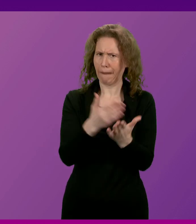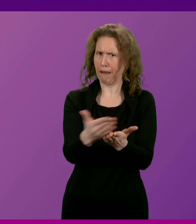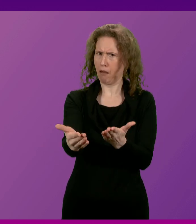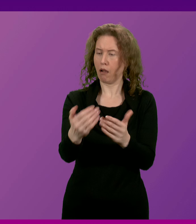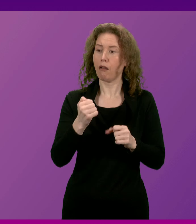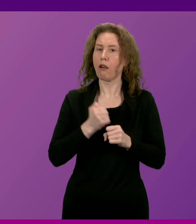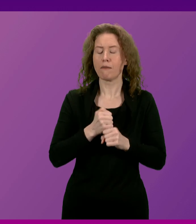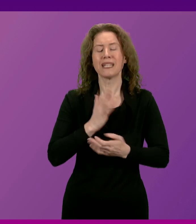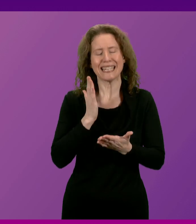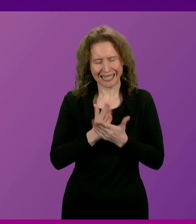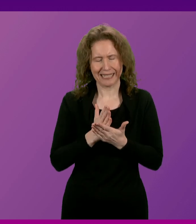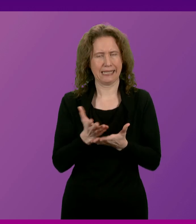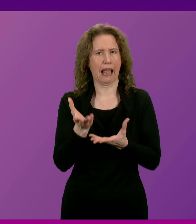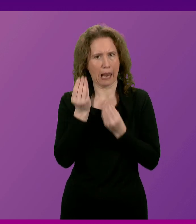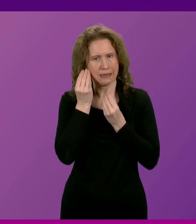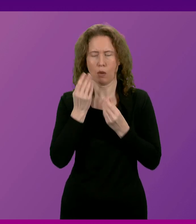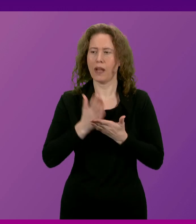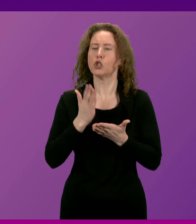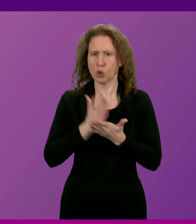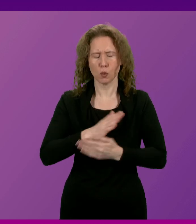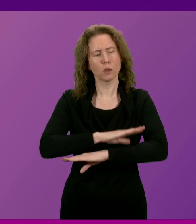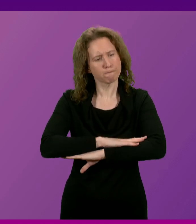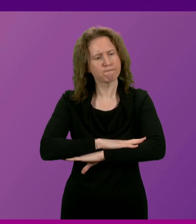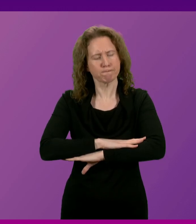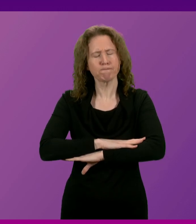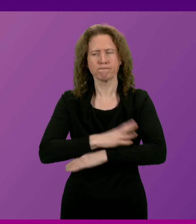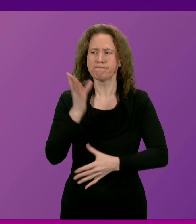is listening. My Government is a listening Government—we are listening to the views of